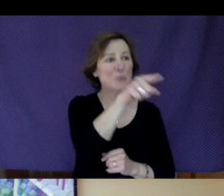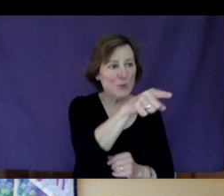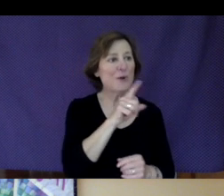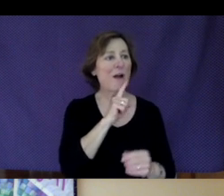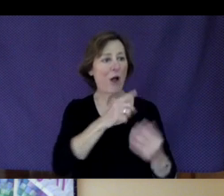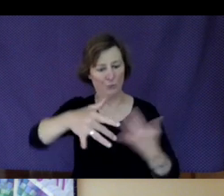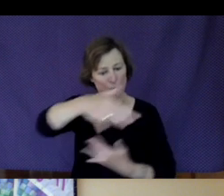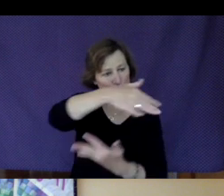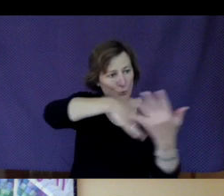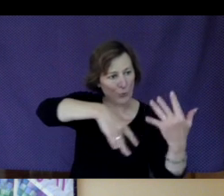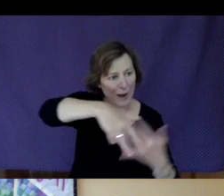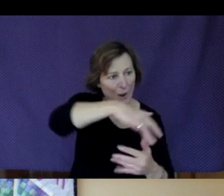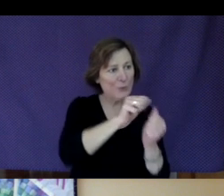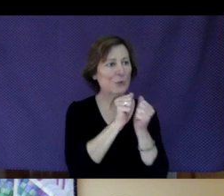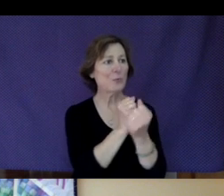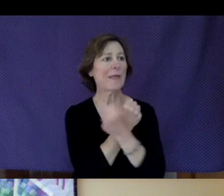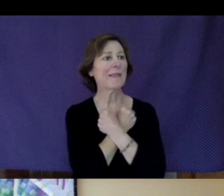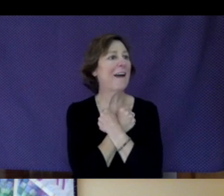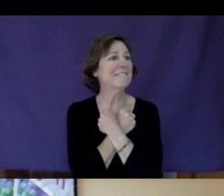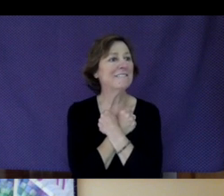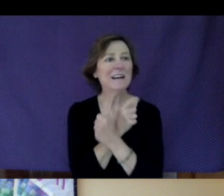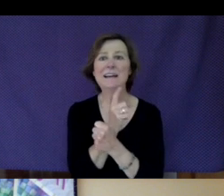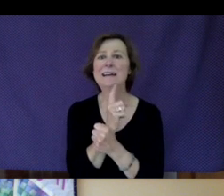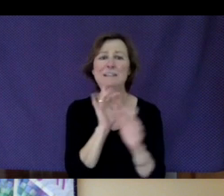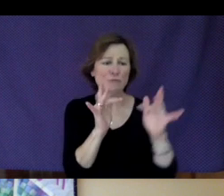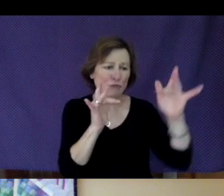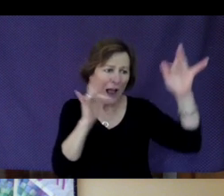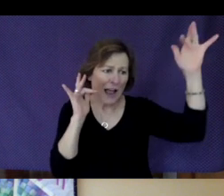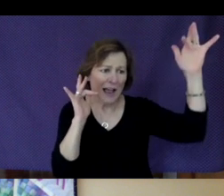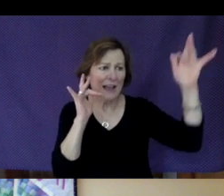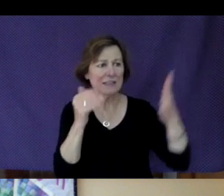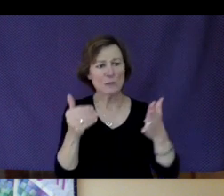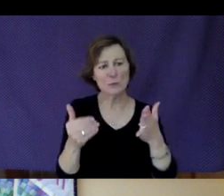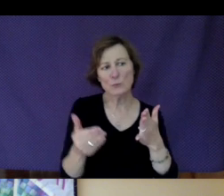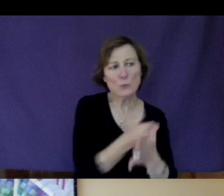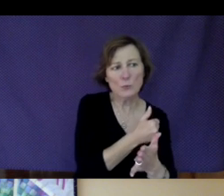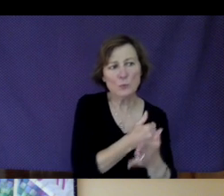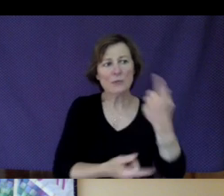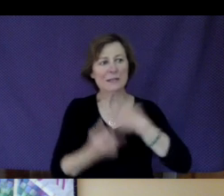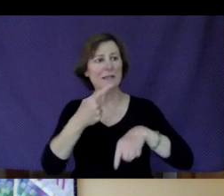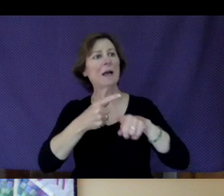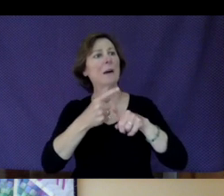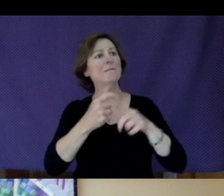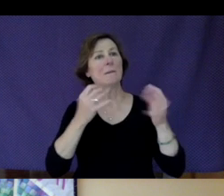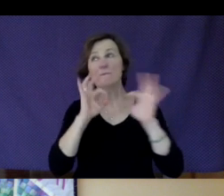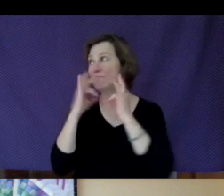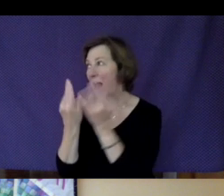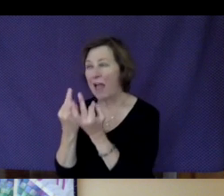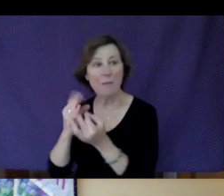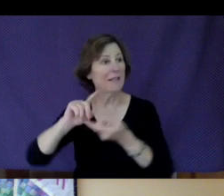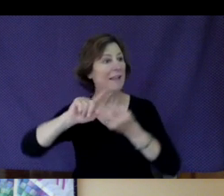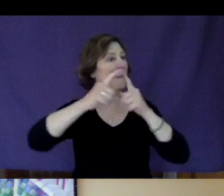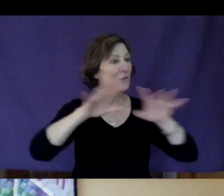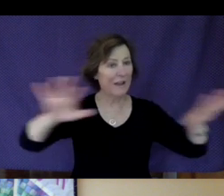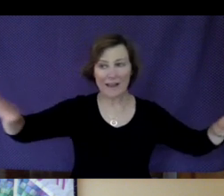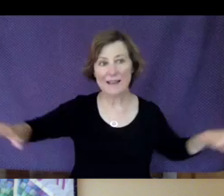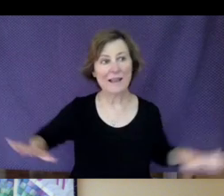Love that is shiny and new and comes from your family and friends, but also love that has stood the test of time